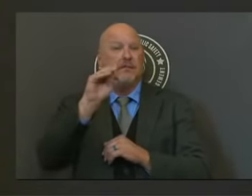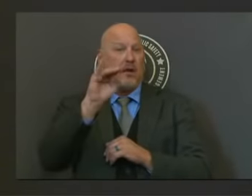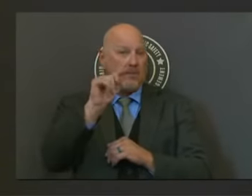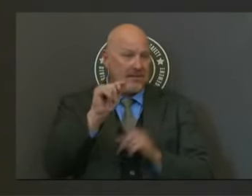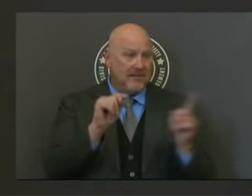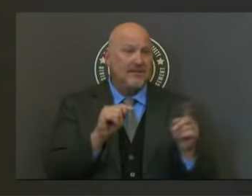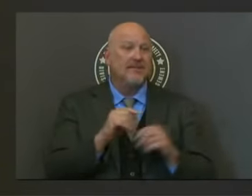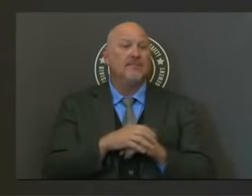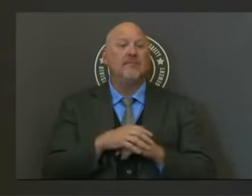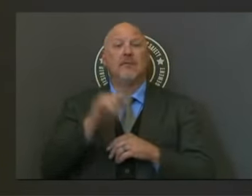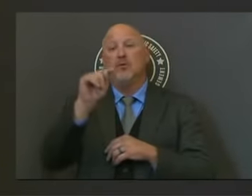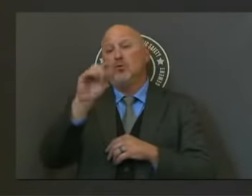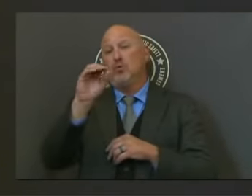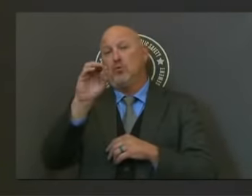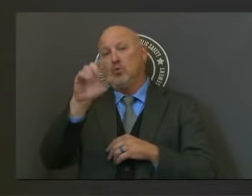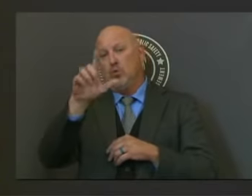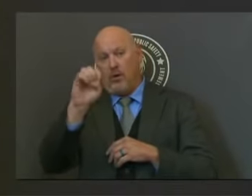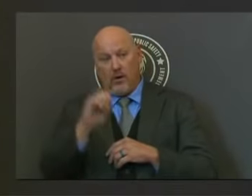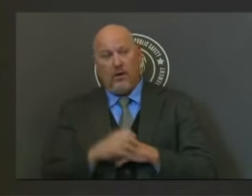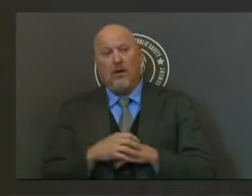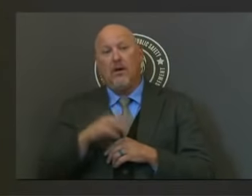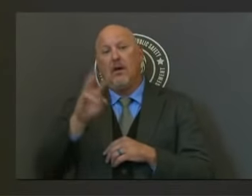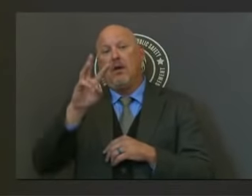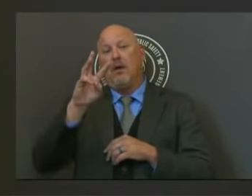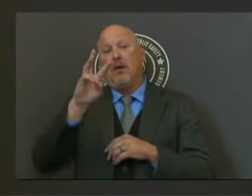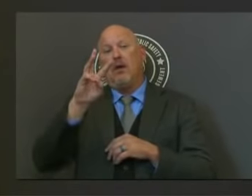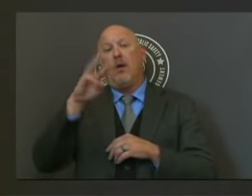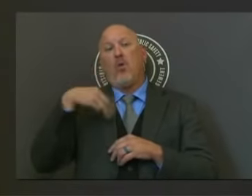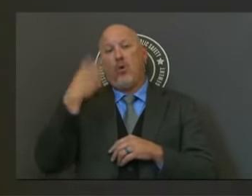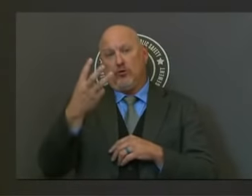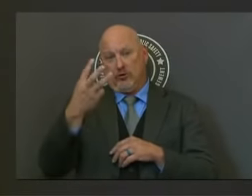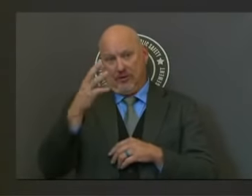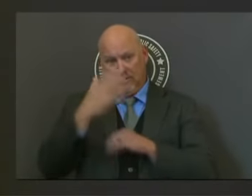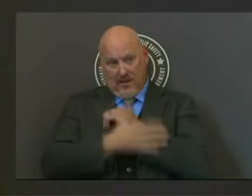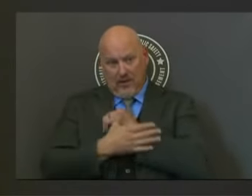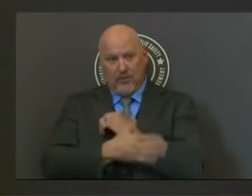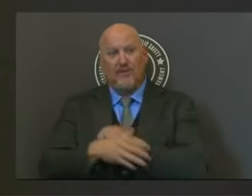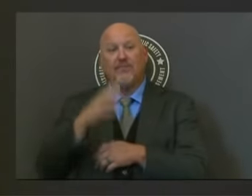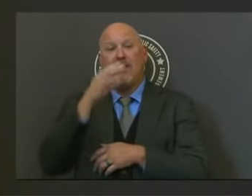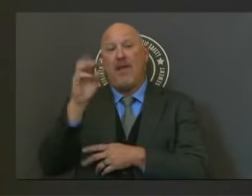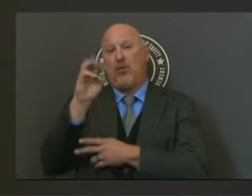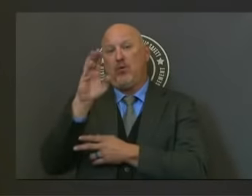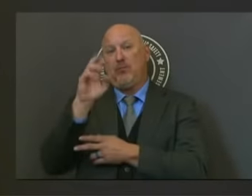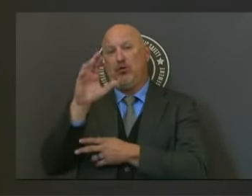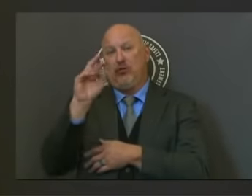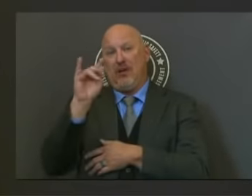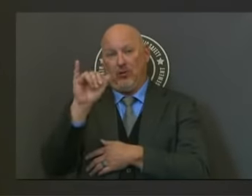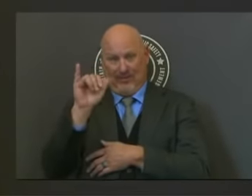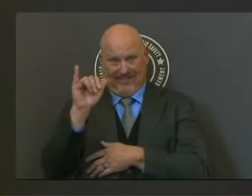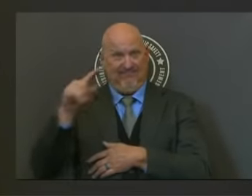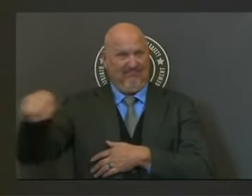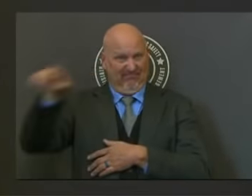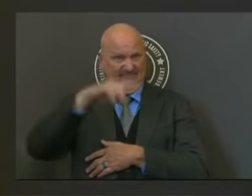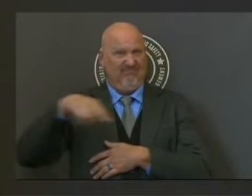Washington County and weaver